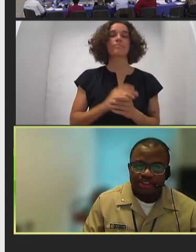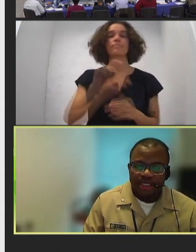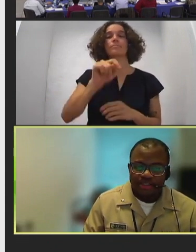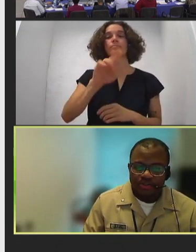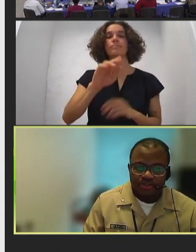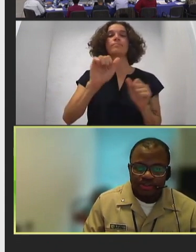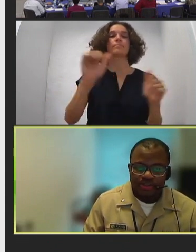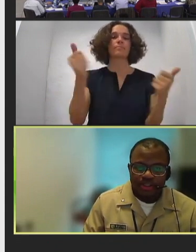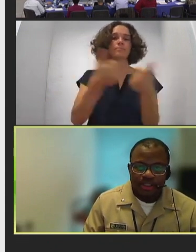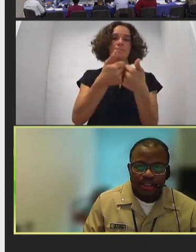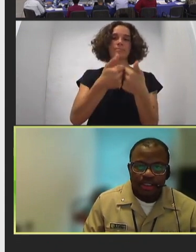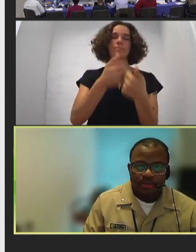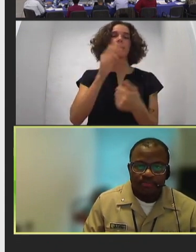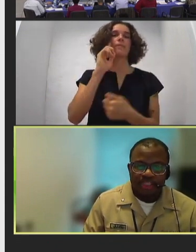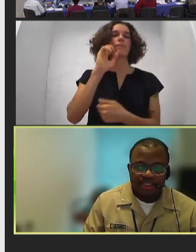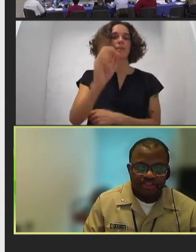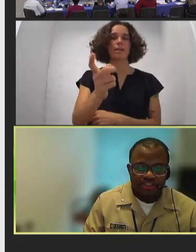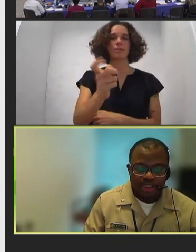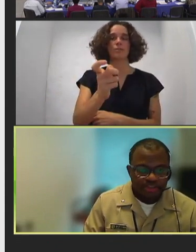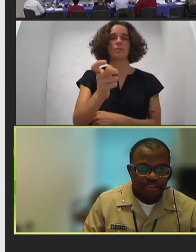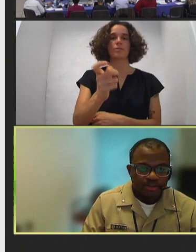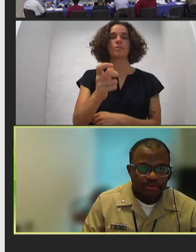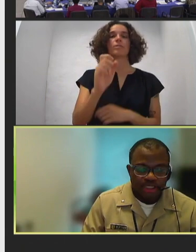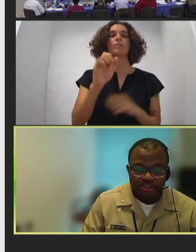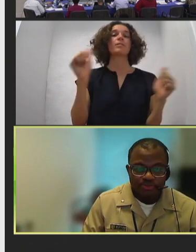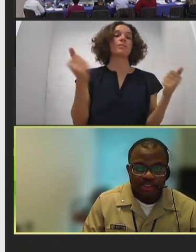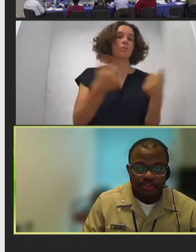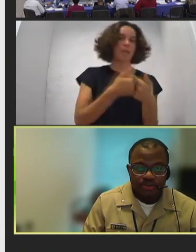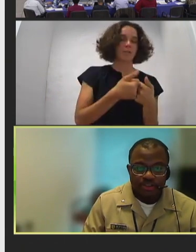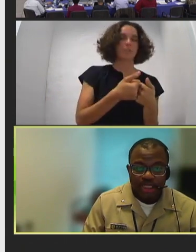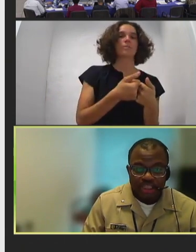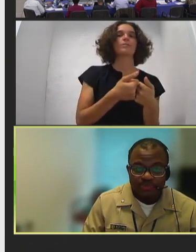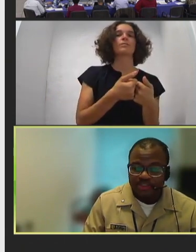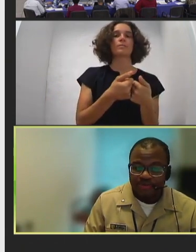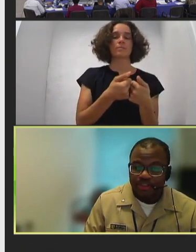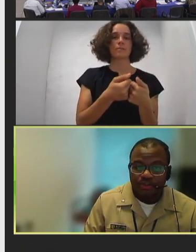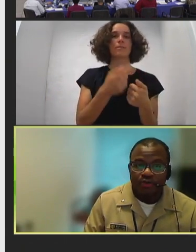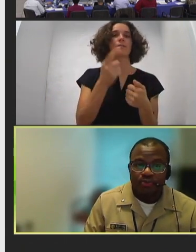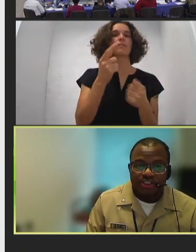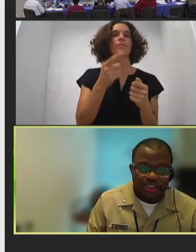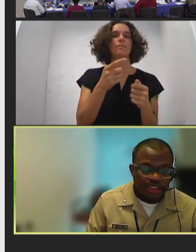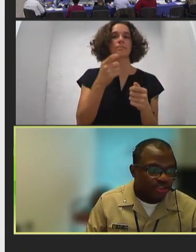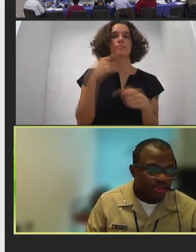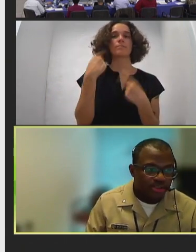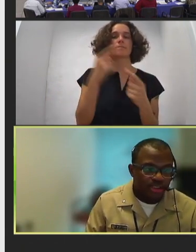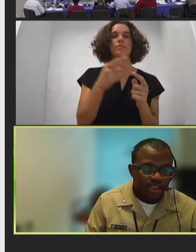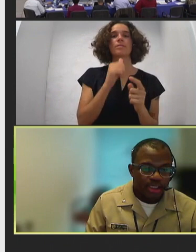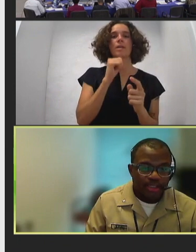diagnose. That is challenging -- challenged by certain nonspecific clinical presentations and